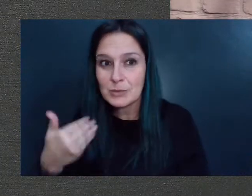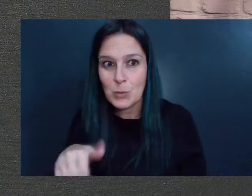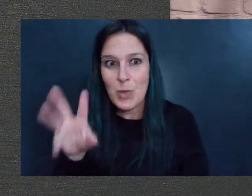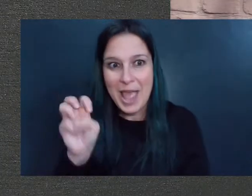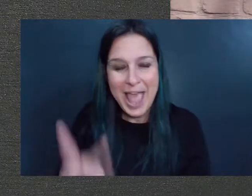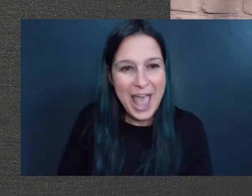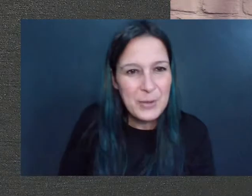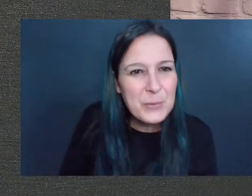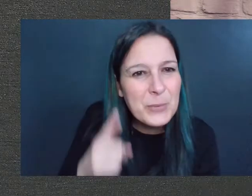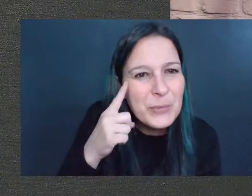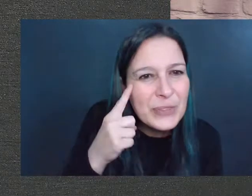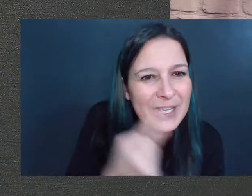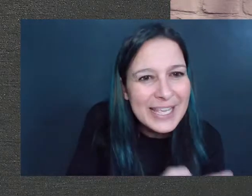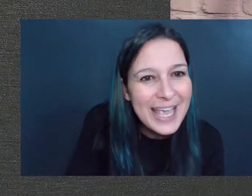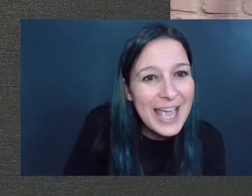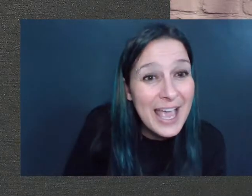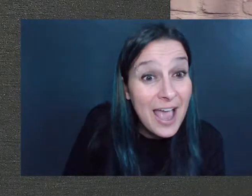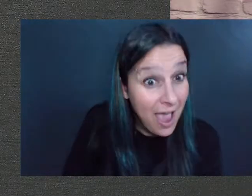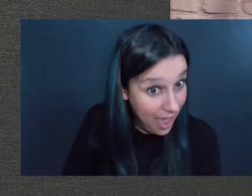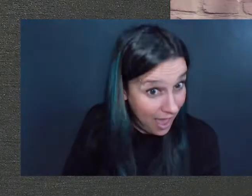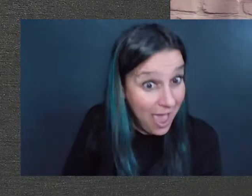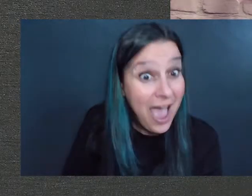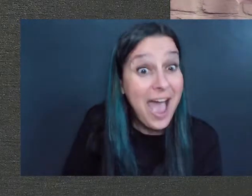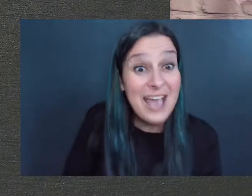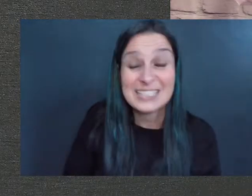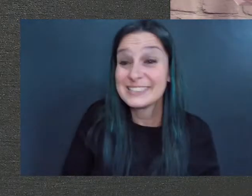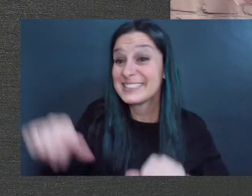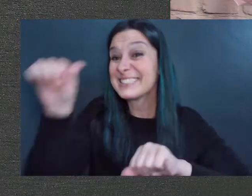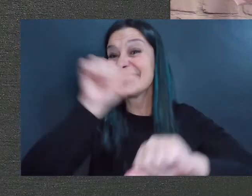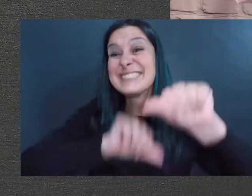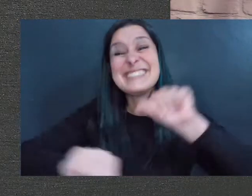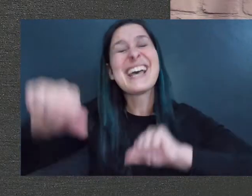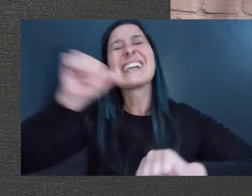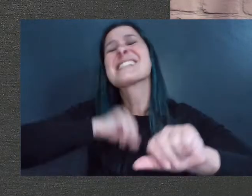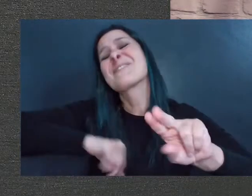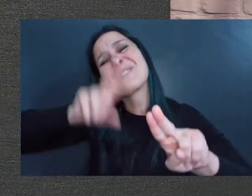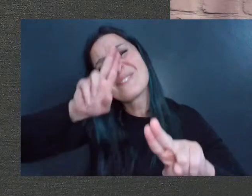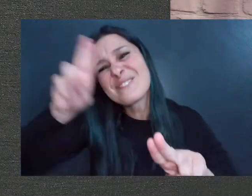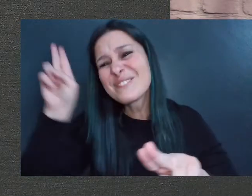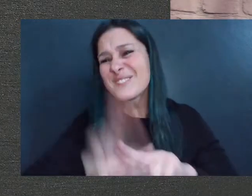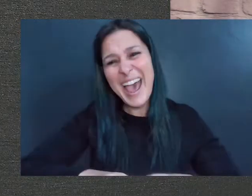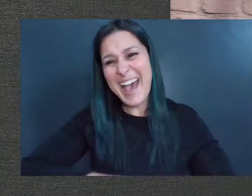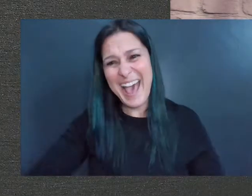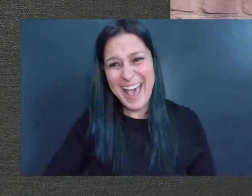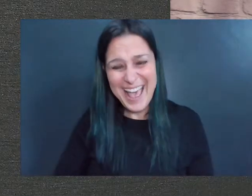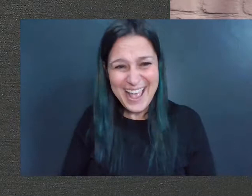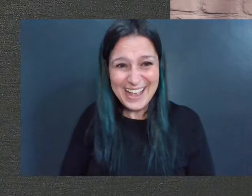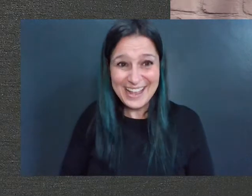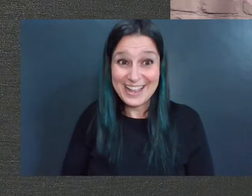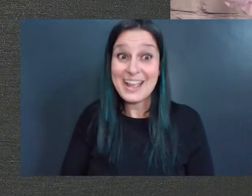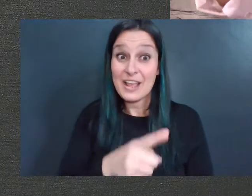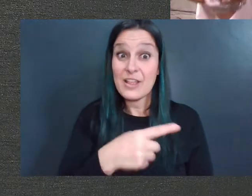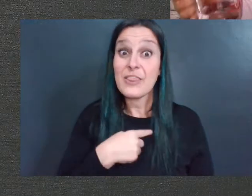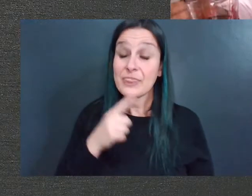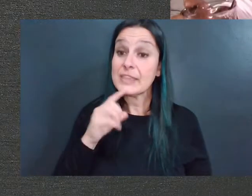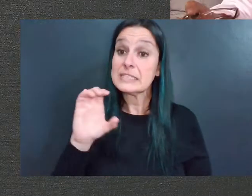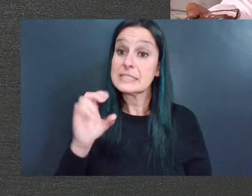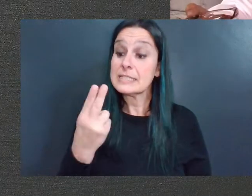What do you think? Science is much fun. This is a chemistry experiment.